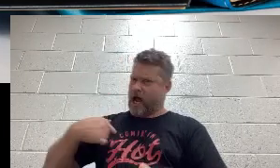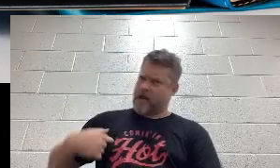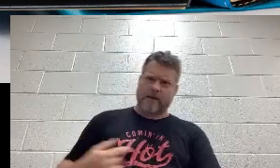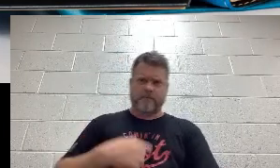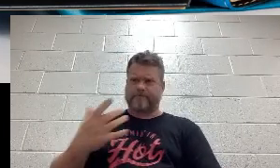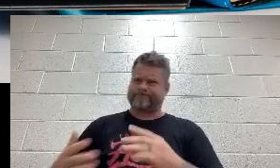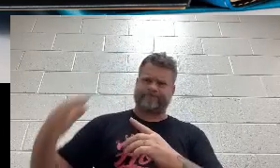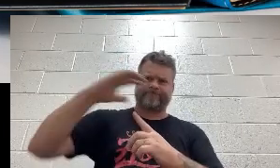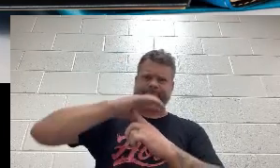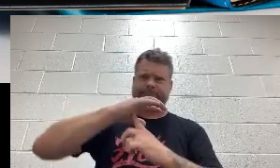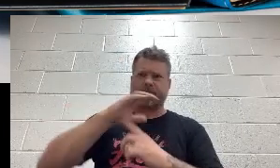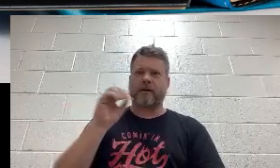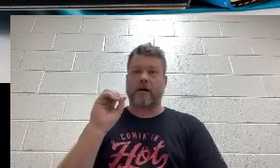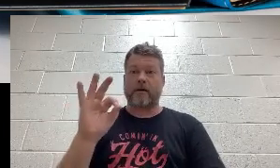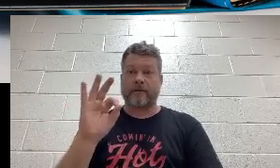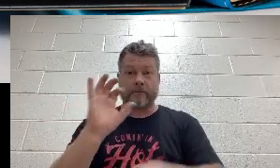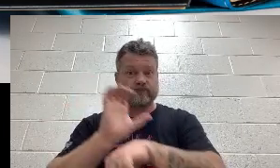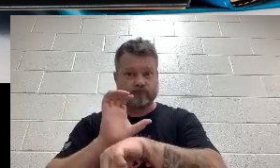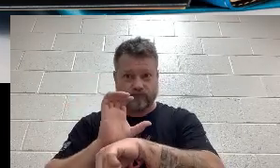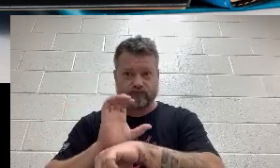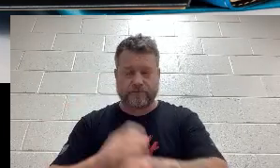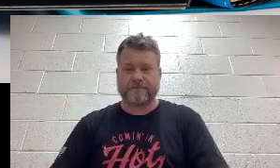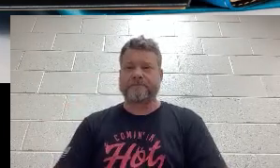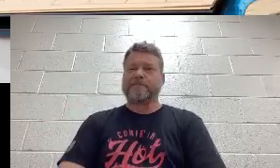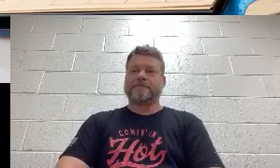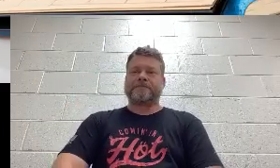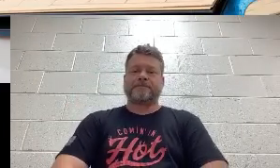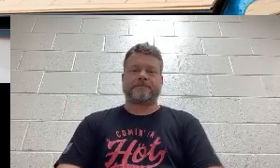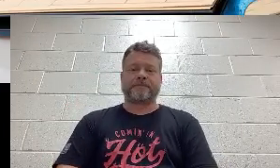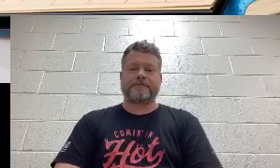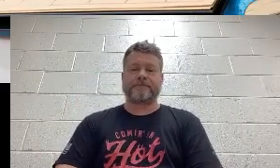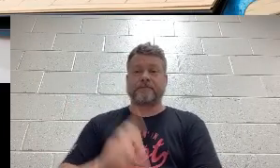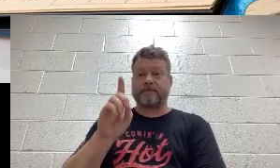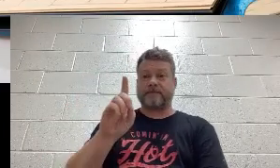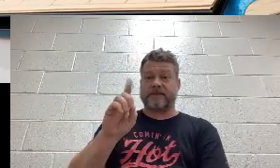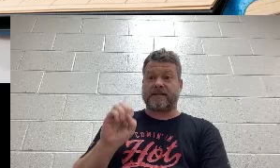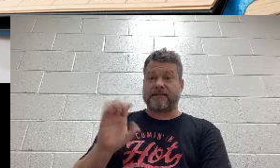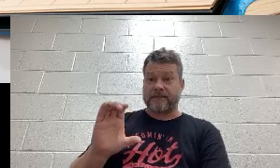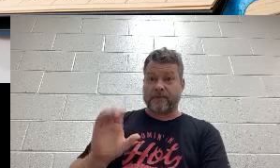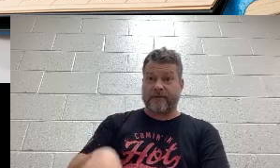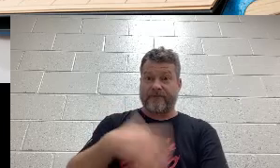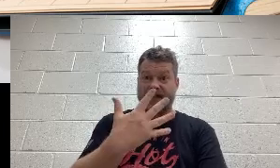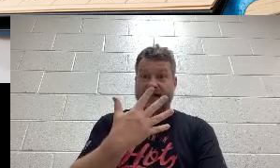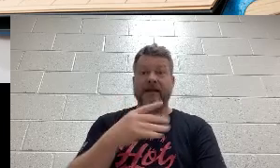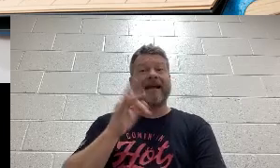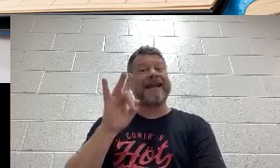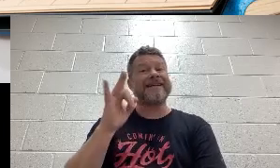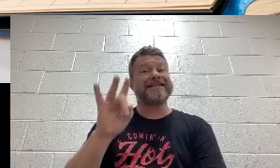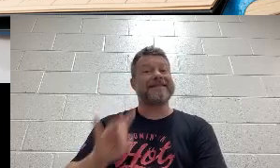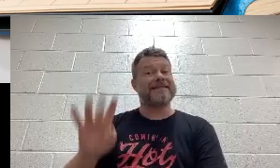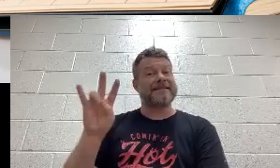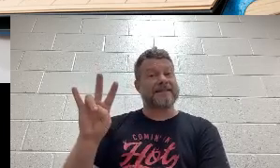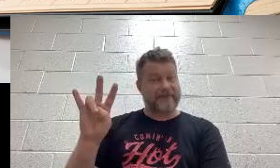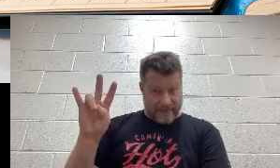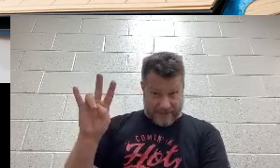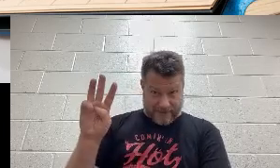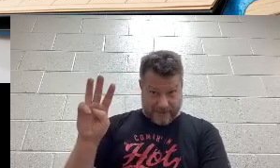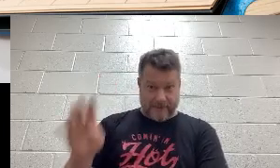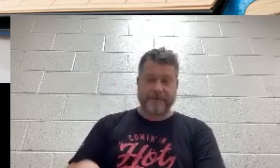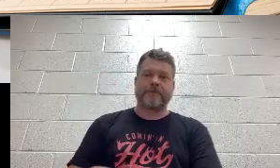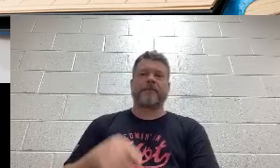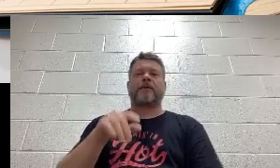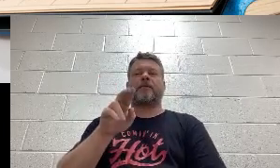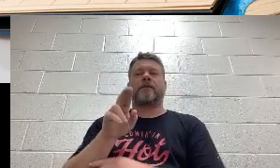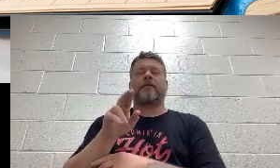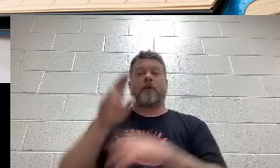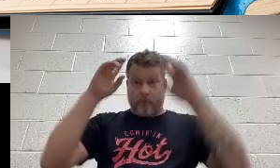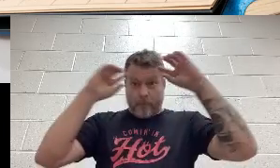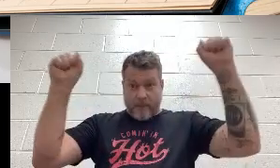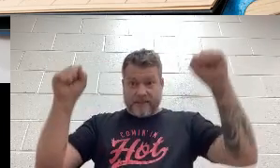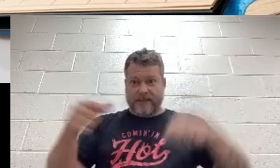of the church. On December 5th, 1876 president Ulysses S. Grant delivered a speech of apology